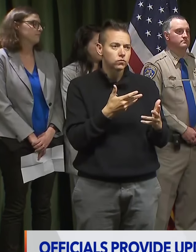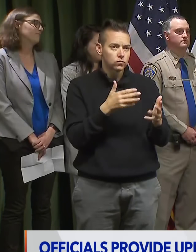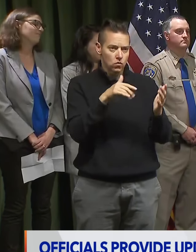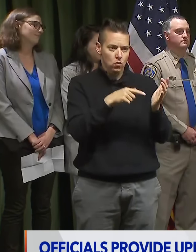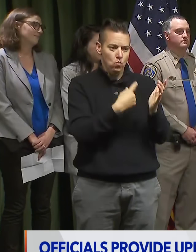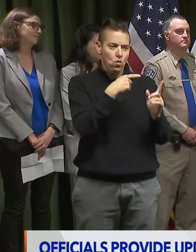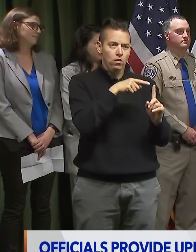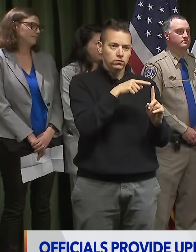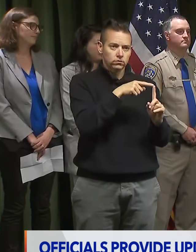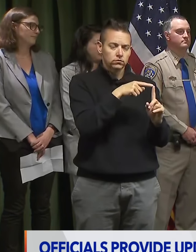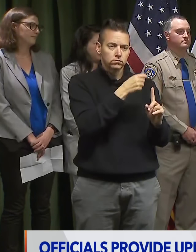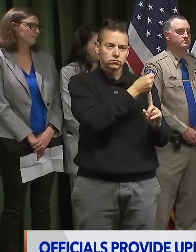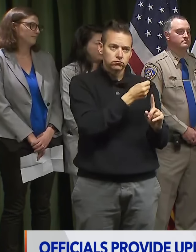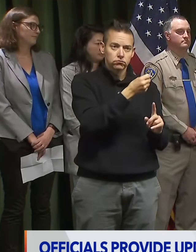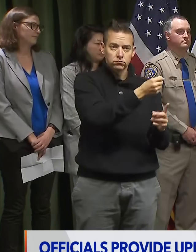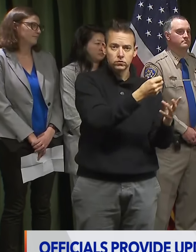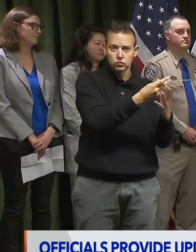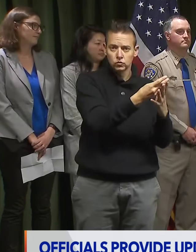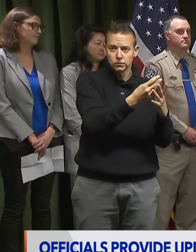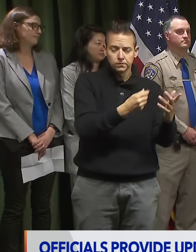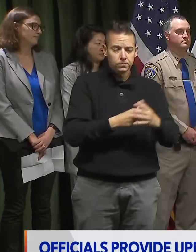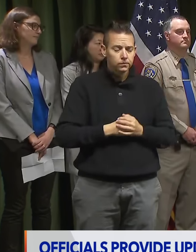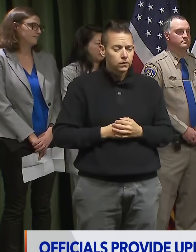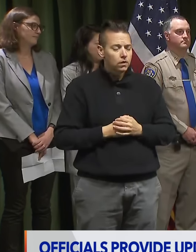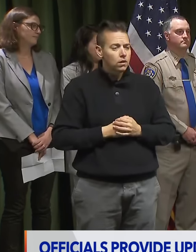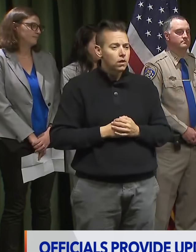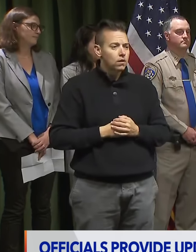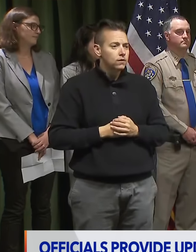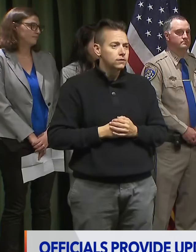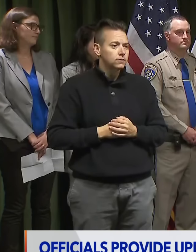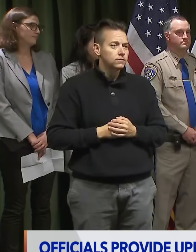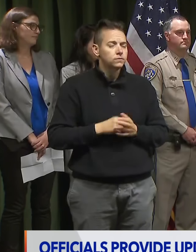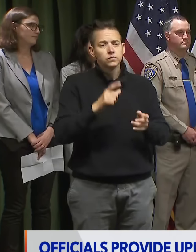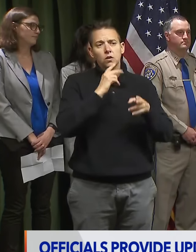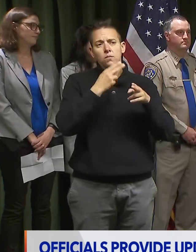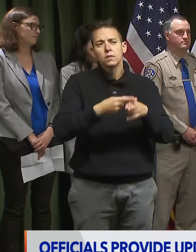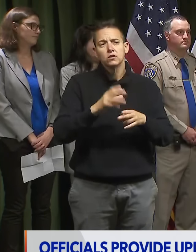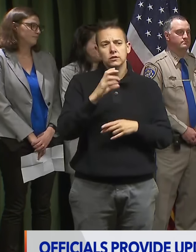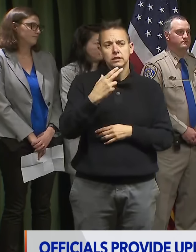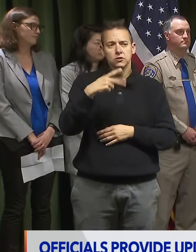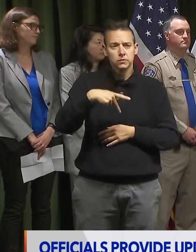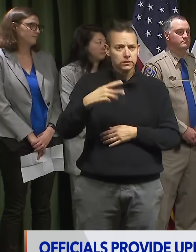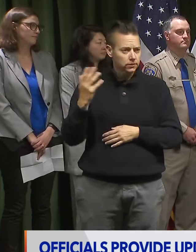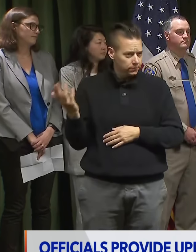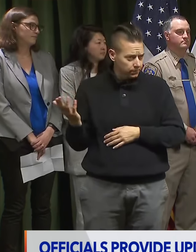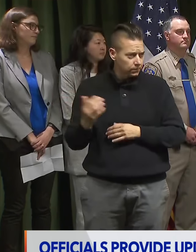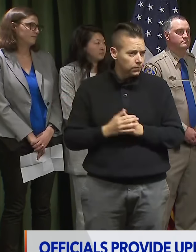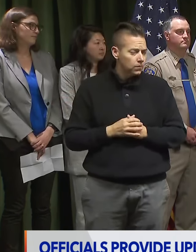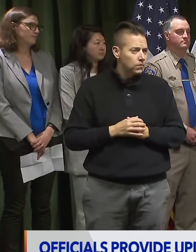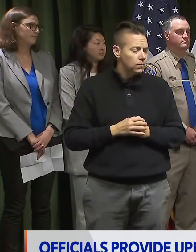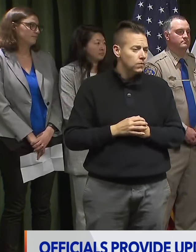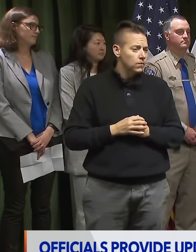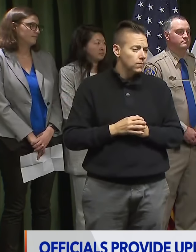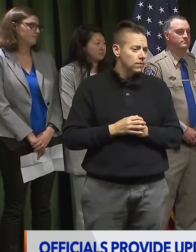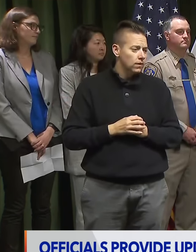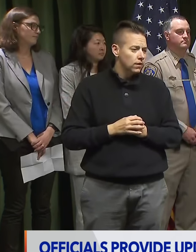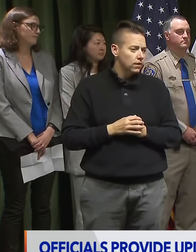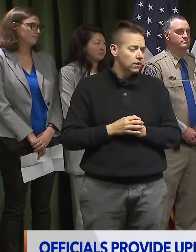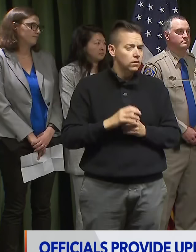DIEGO COUNTY LAST NIGHT. THEY WERE VERY HELPFUL IN THEIR ASSISTANCE ONCE THIS INDIVIDUAL WAS IN CUSTODY. I